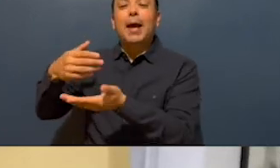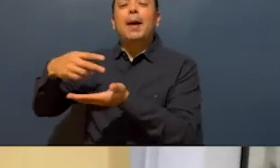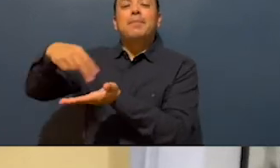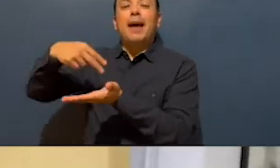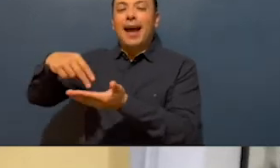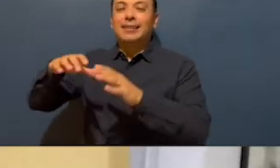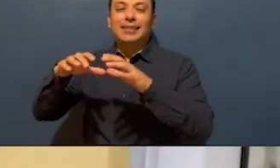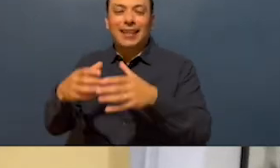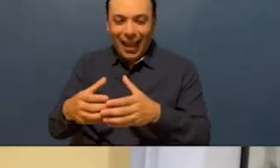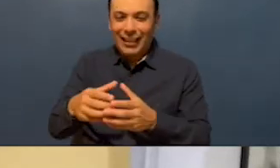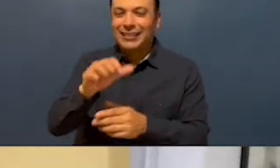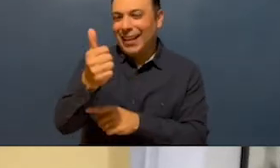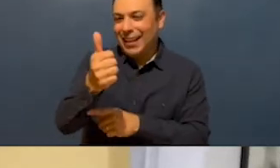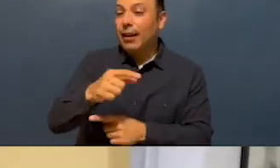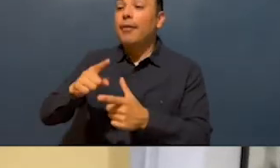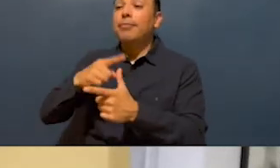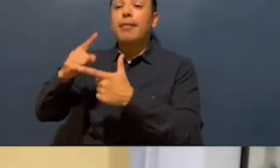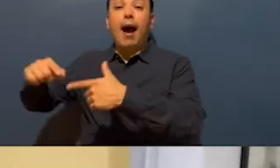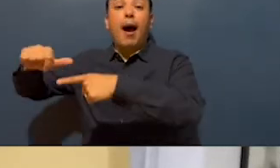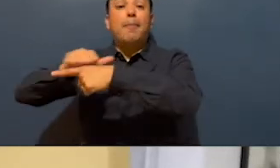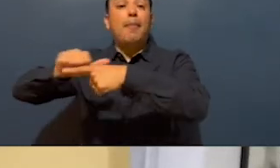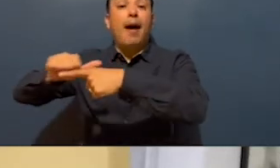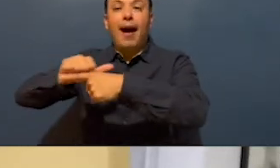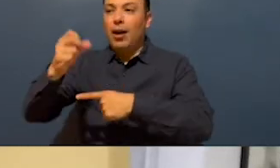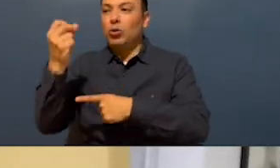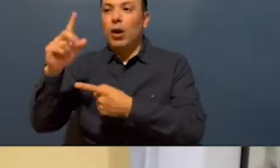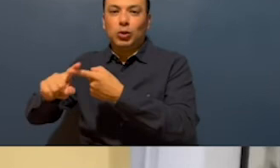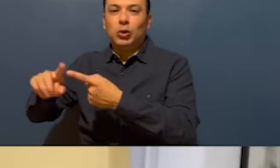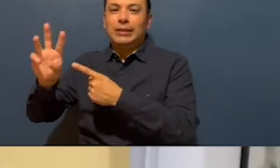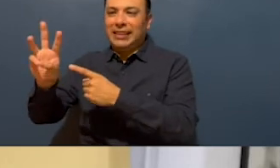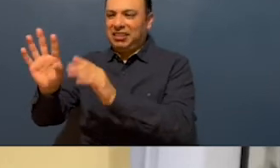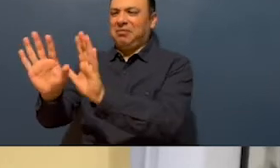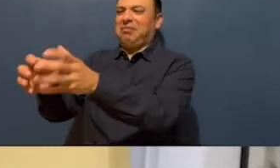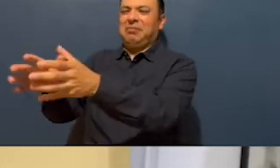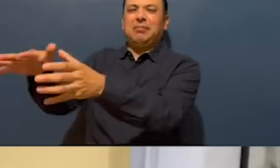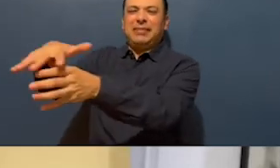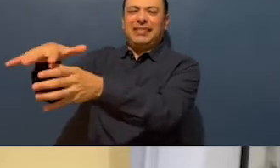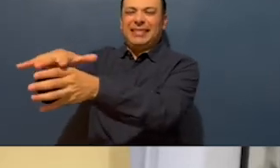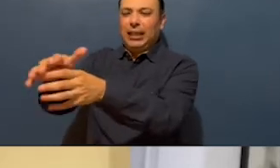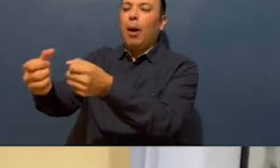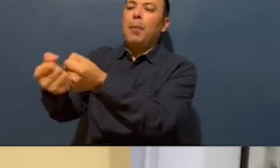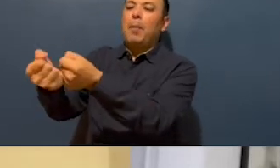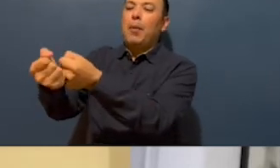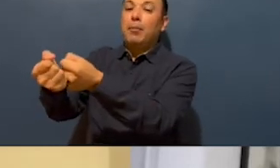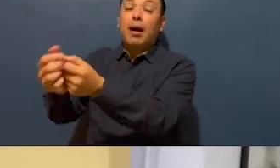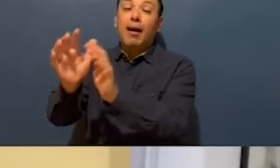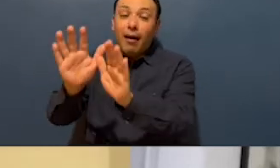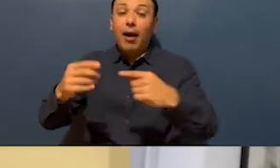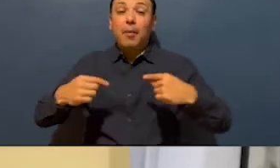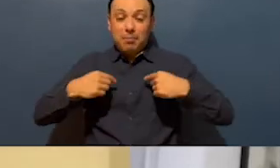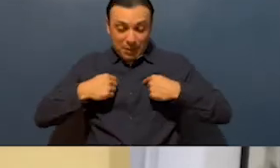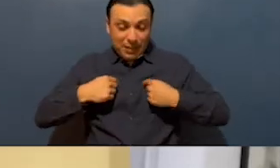ballet class before their rehearsal from 12 to 6, right? But as someone on the ground and in the